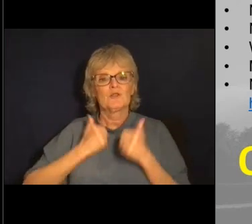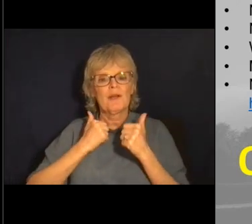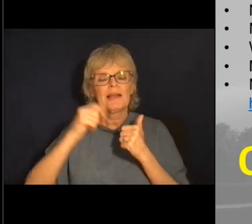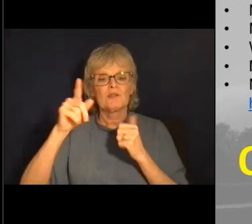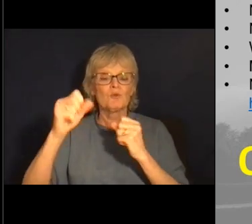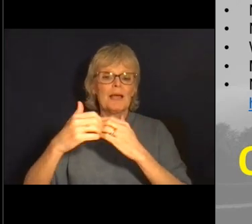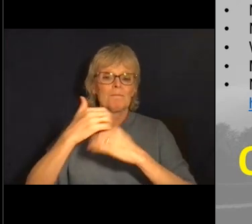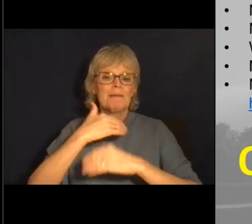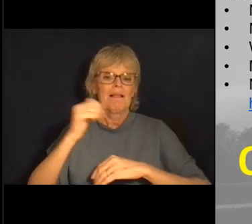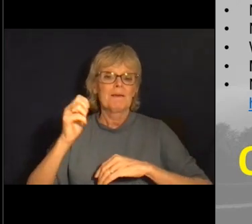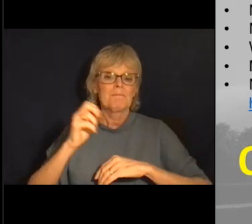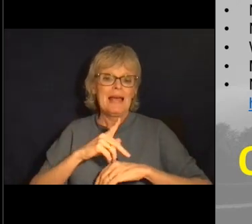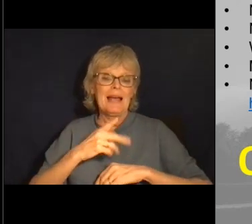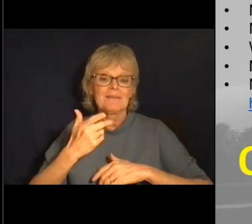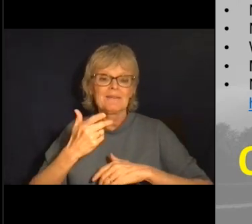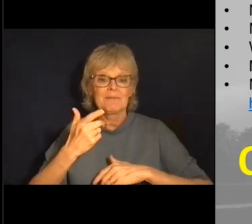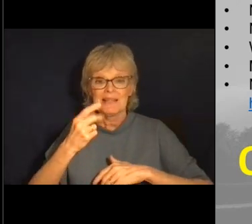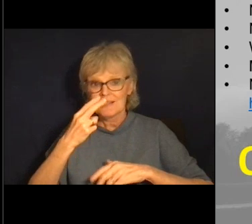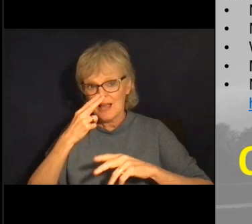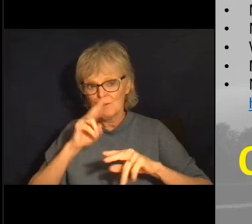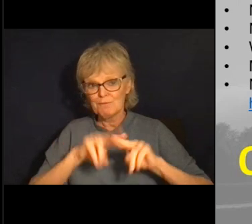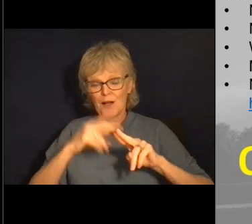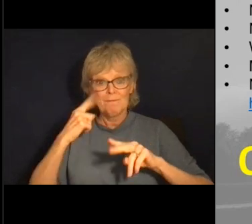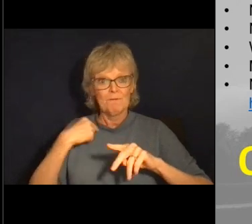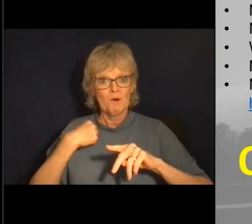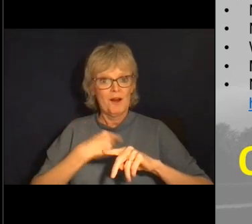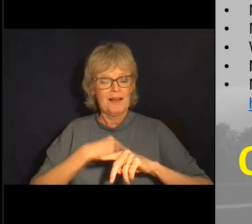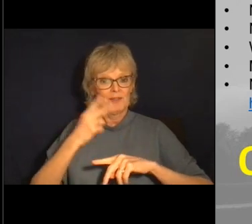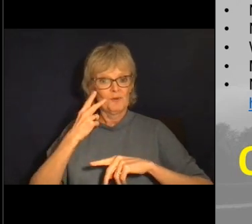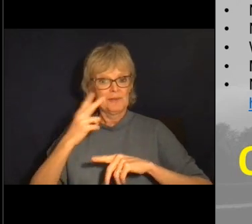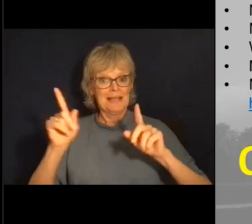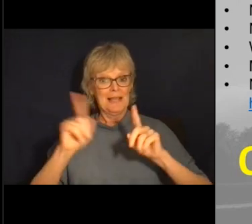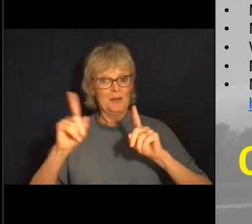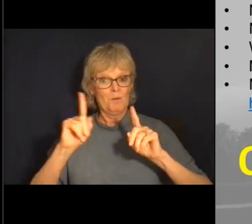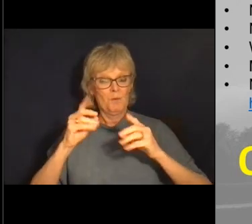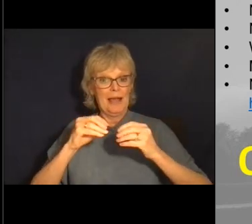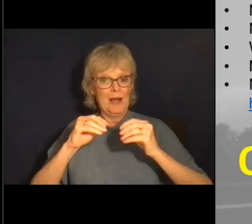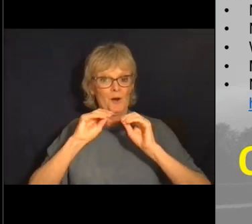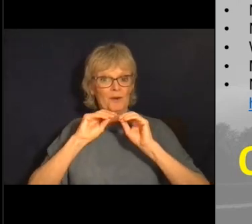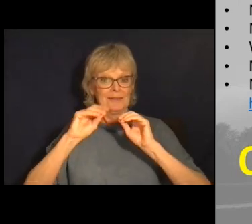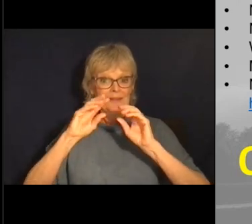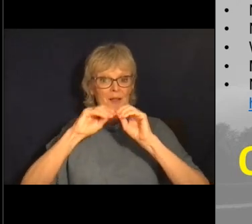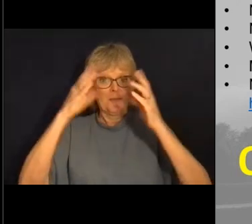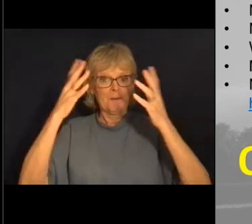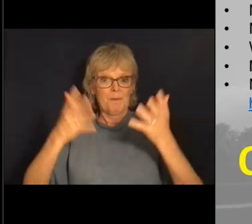And it's kind of neat to see where they end up sometimes depending on where you've launched them, but we actually don't go get them back.